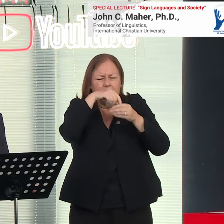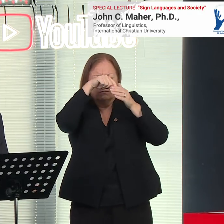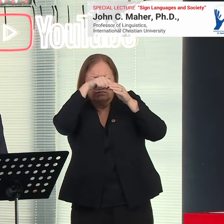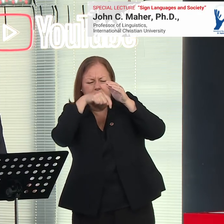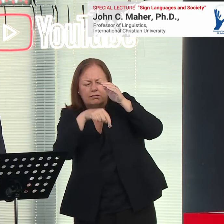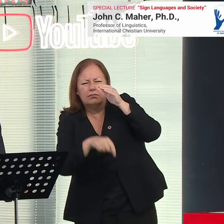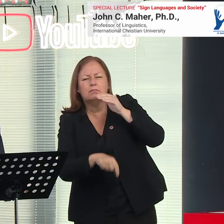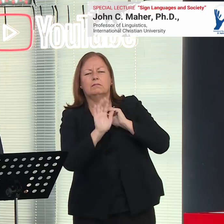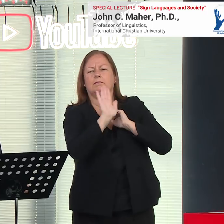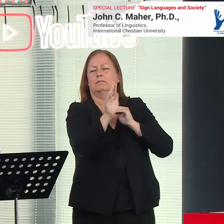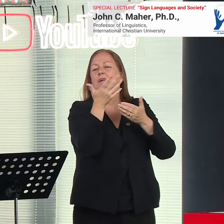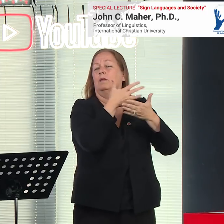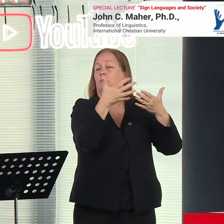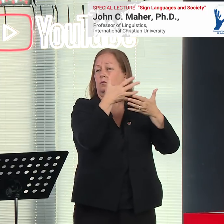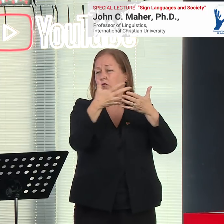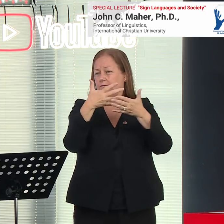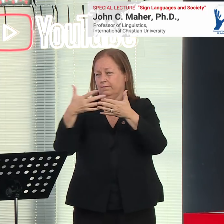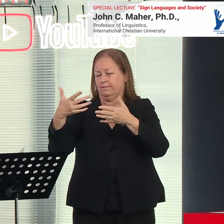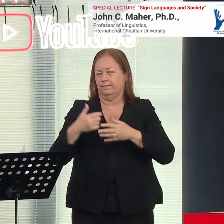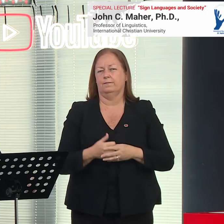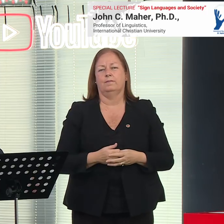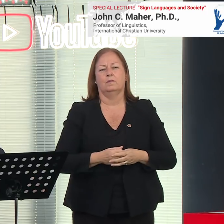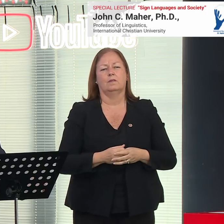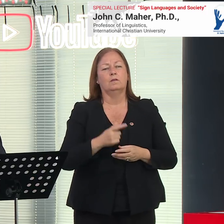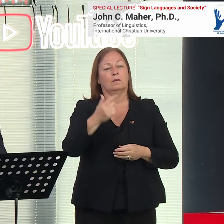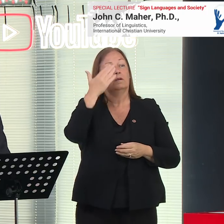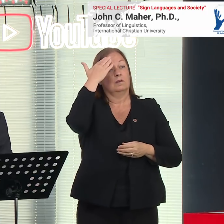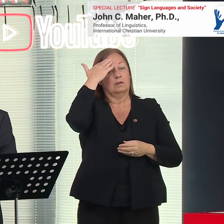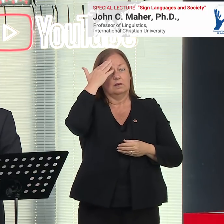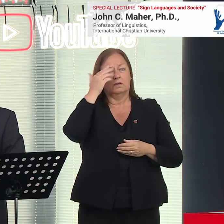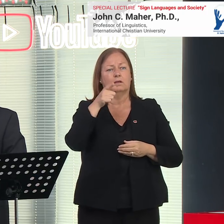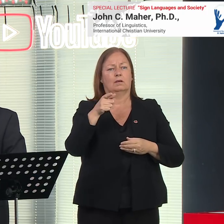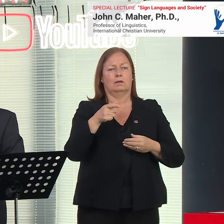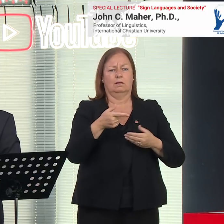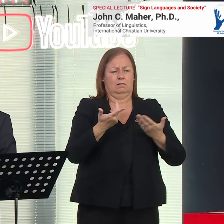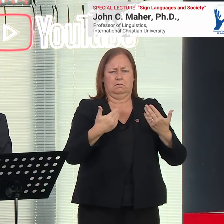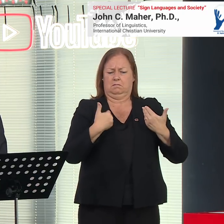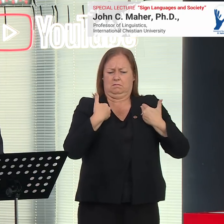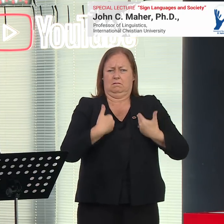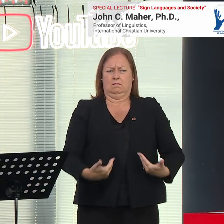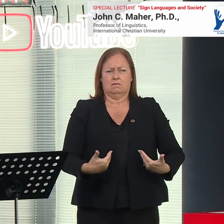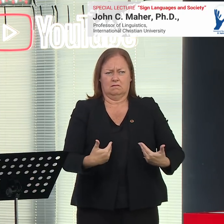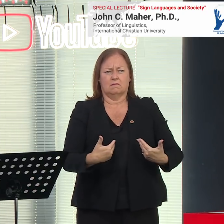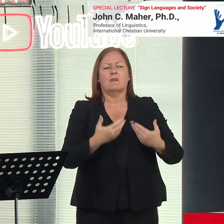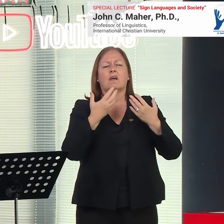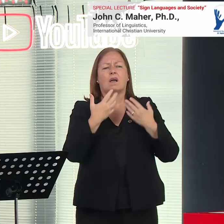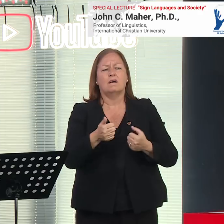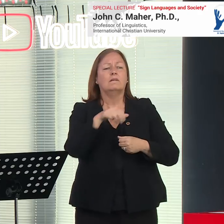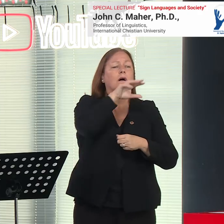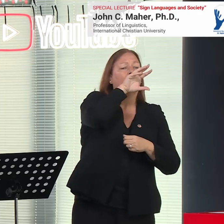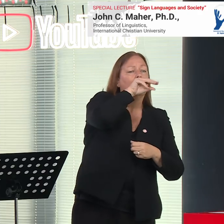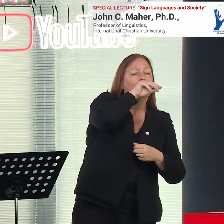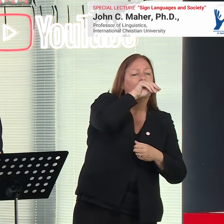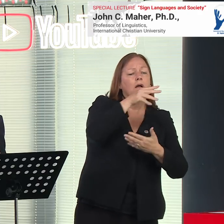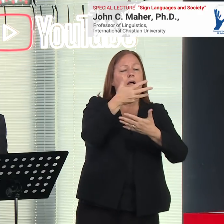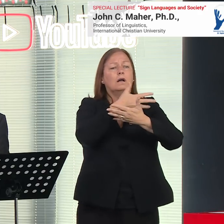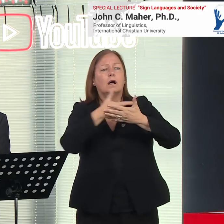In Japanese we say "gango" and in particular, sign languages and in Japanese we will say